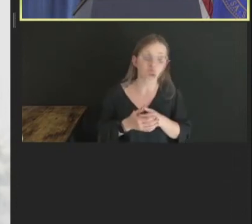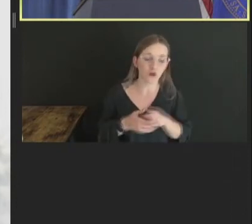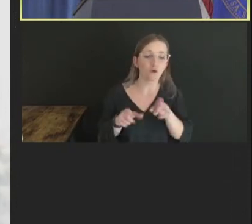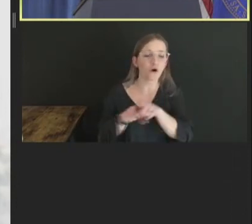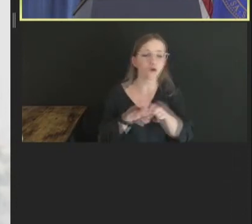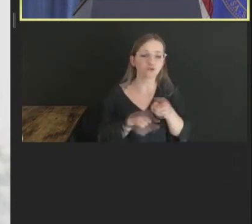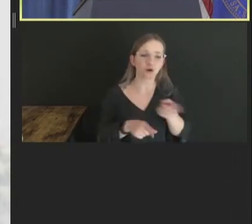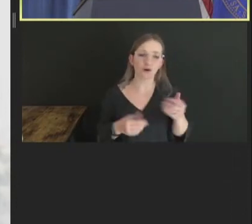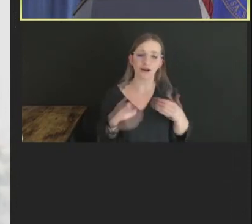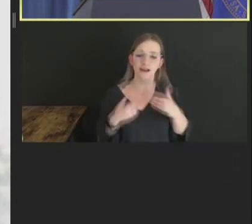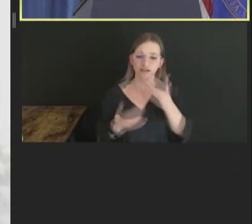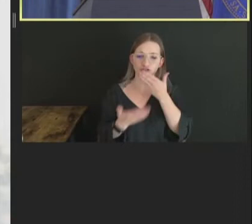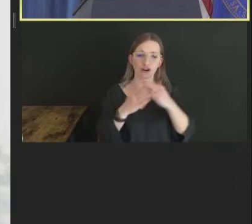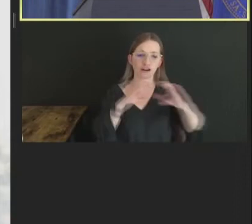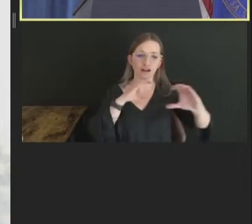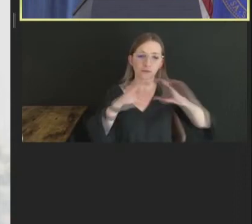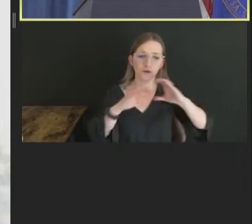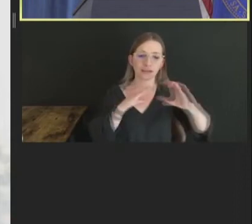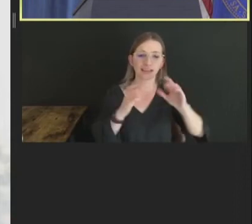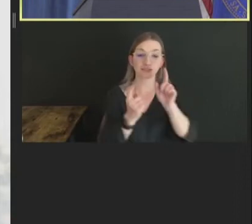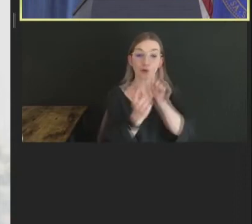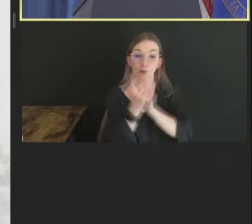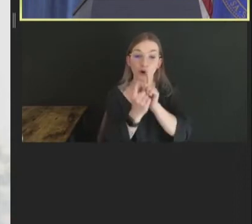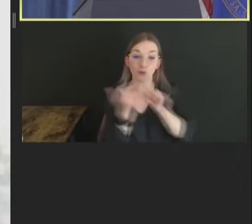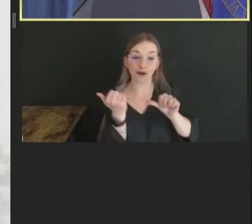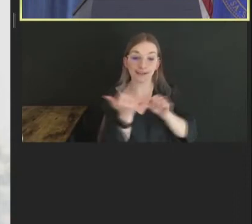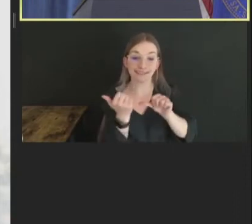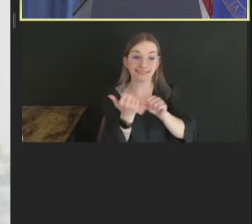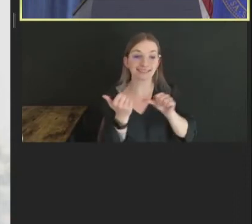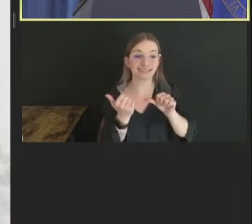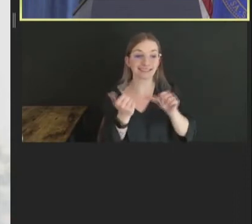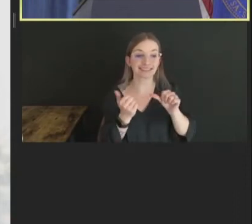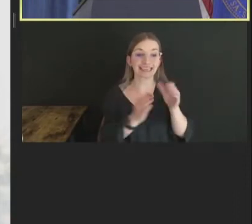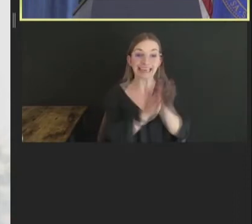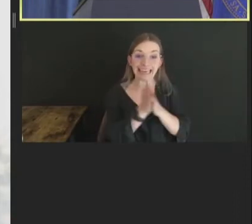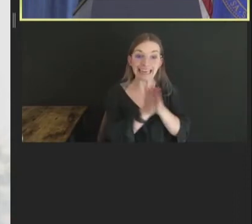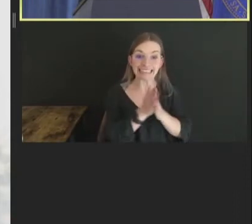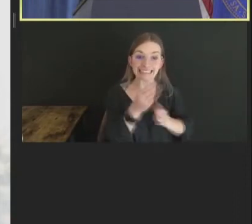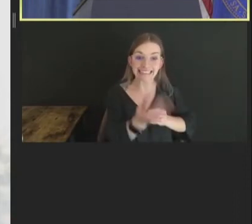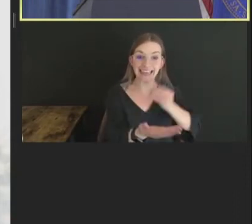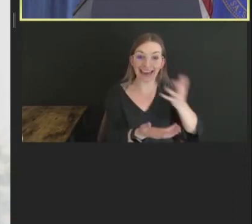one-on-one assistance and incentives. We heard from one of the tribes that was presenting at